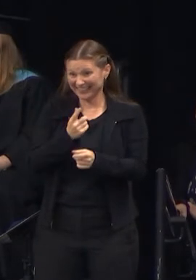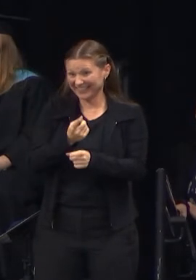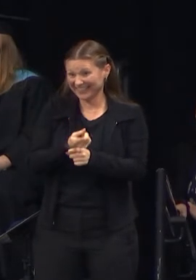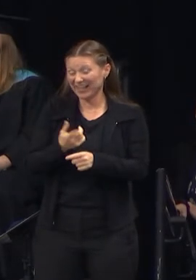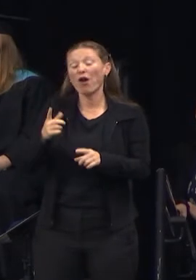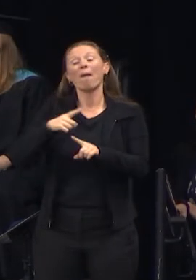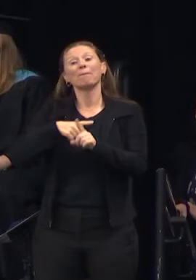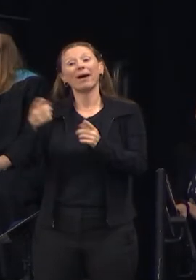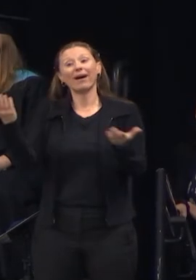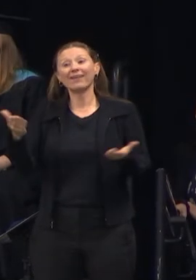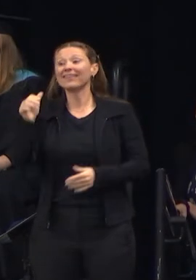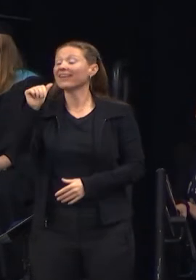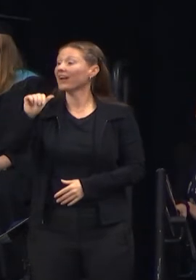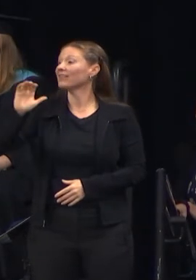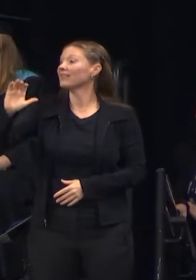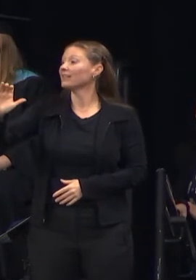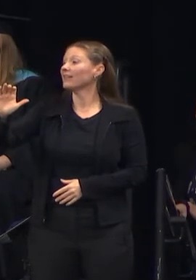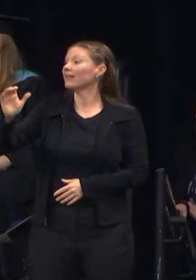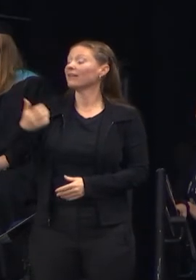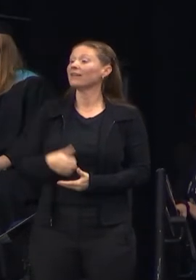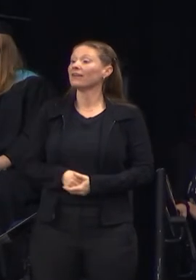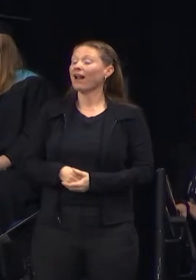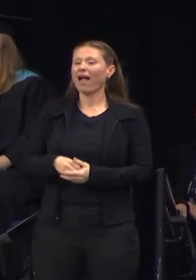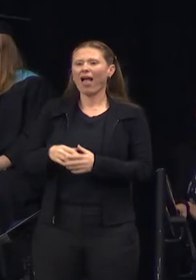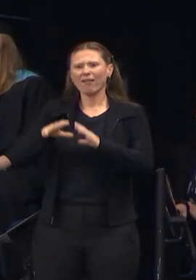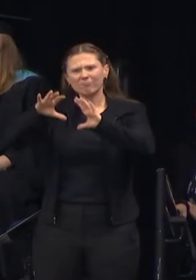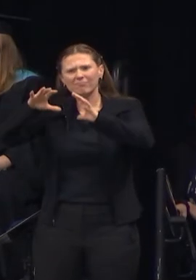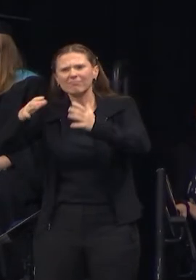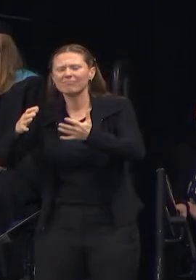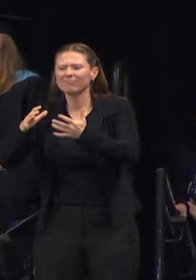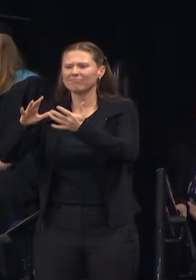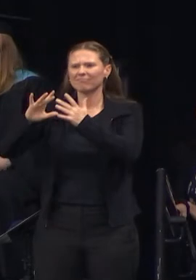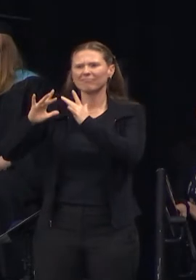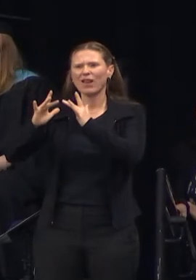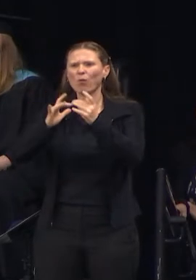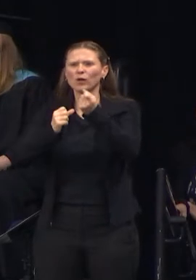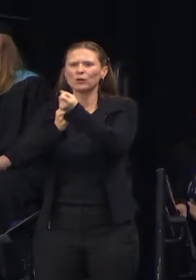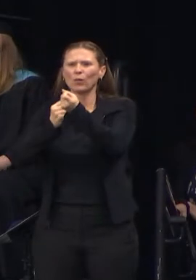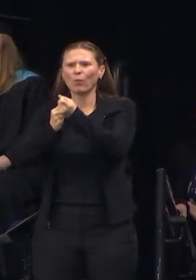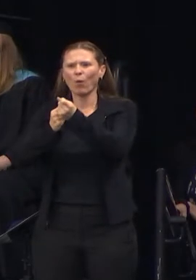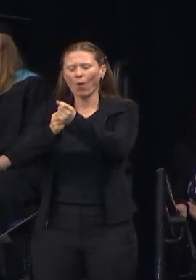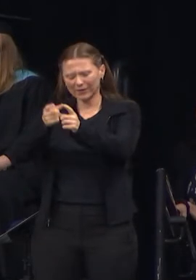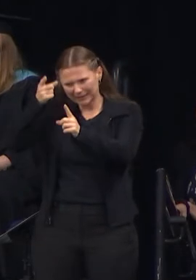But at ACC, there was a network of support that was dedicated and committed